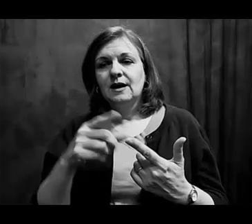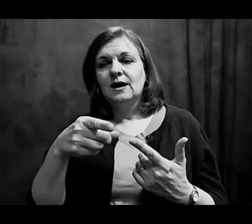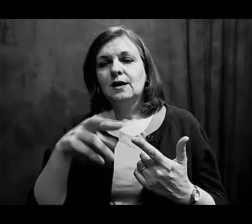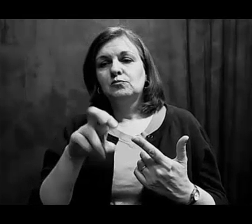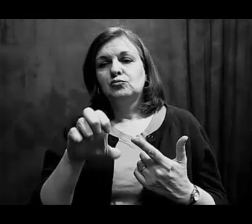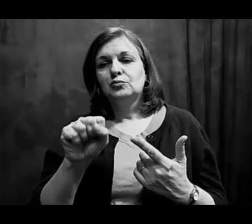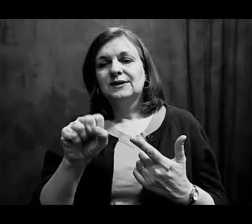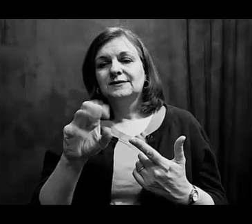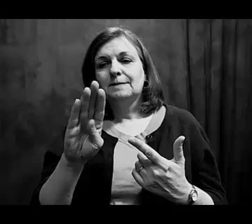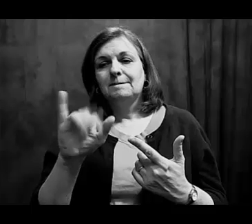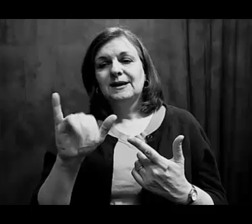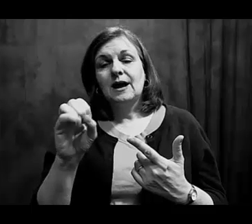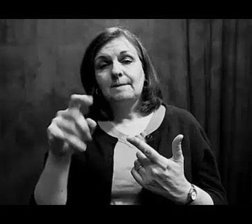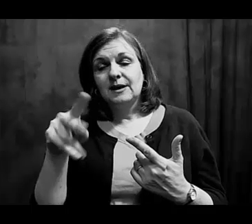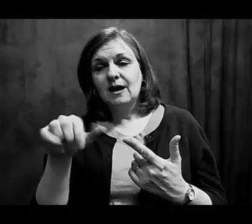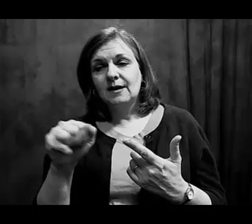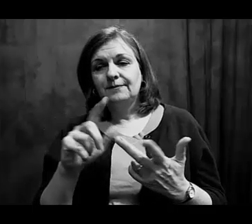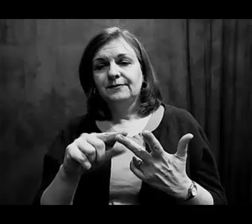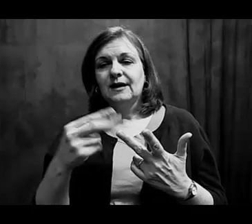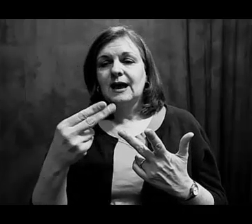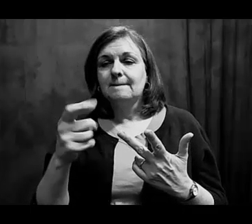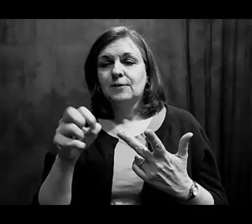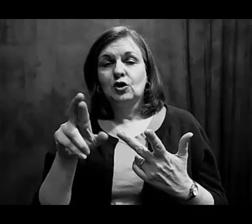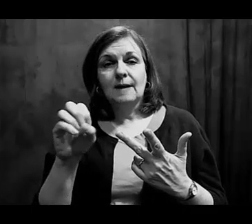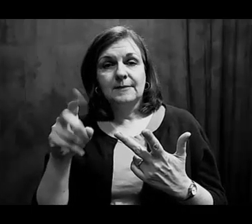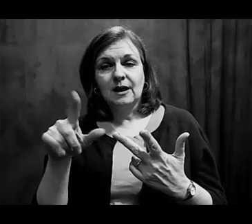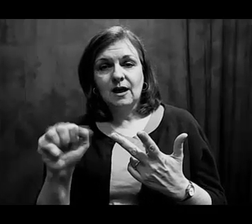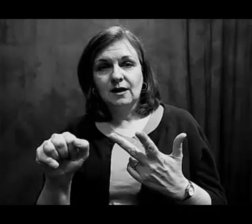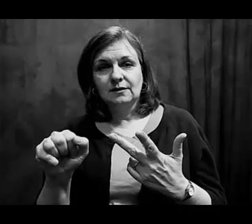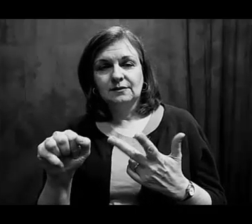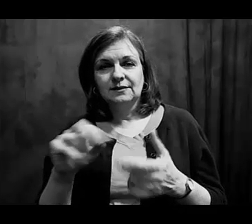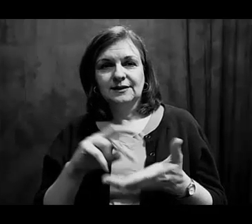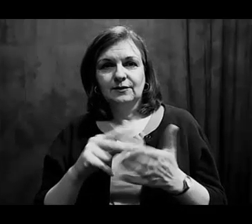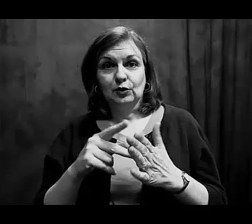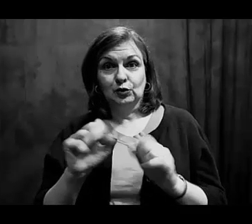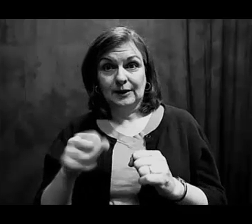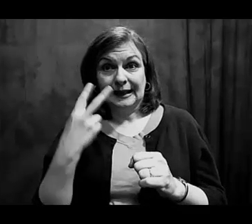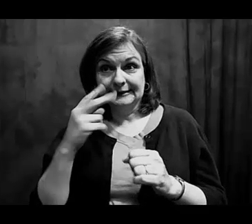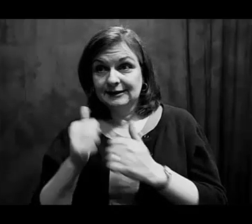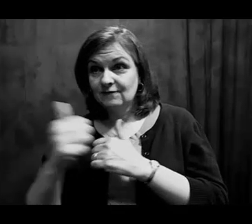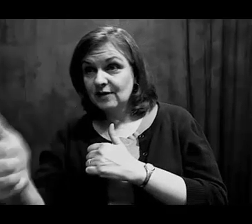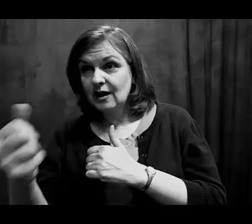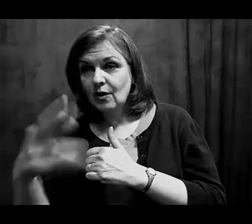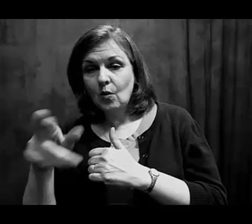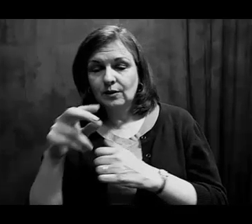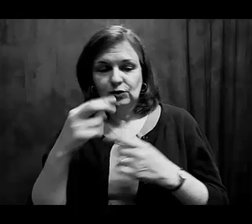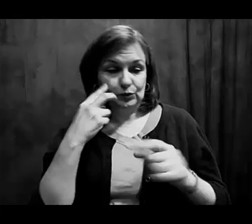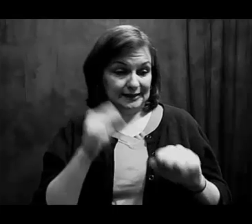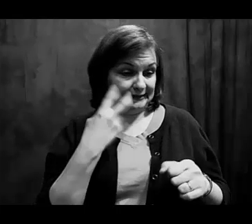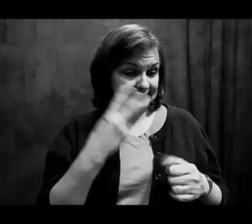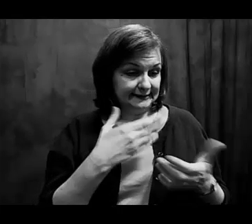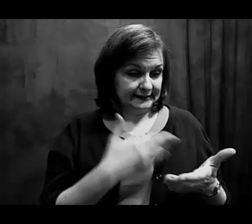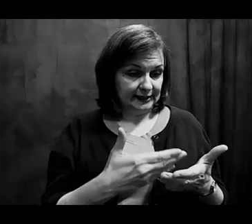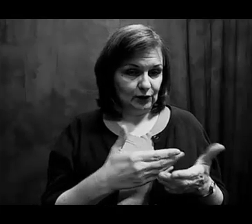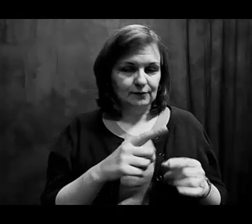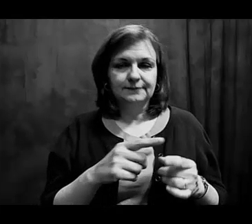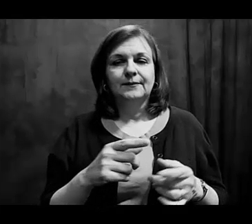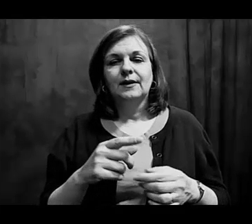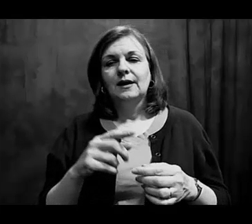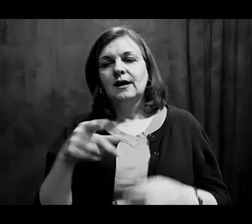look at near and farsightedness - we were showing you how we focus on your retina and your ability to focus on it. Presbyopia is a